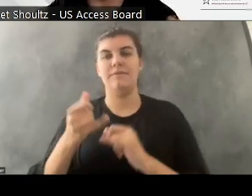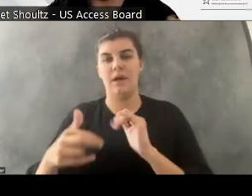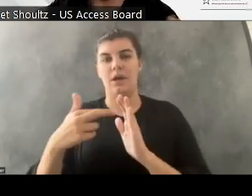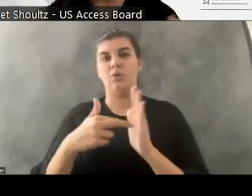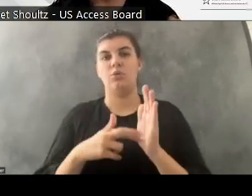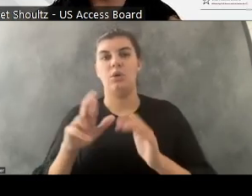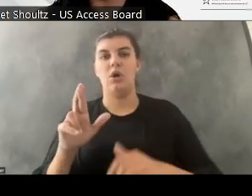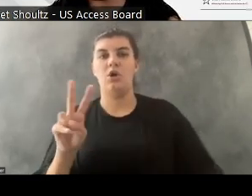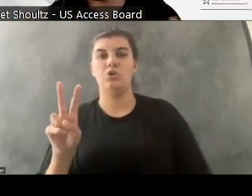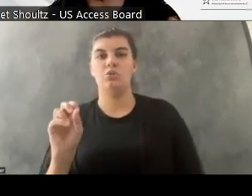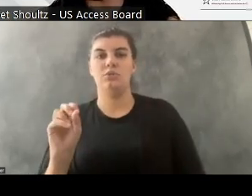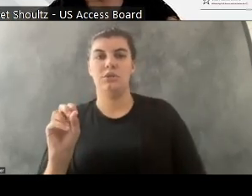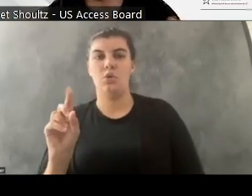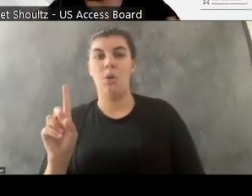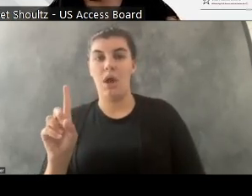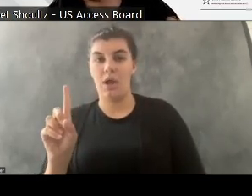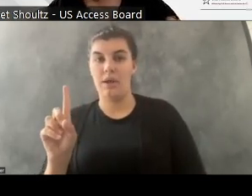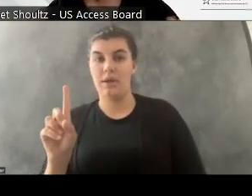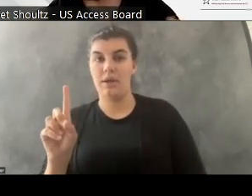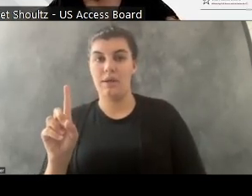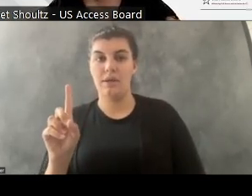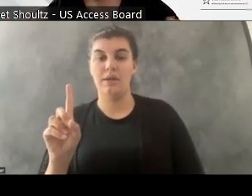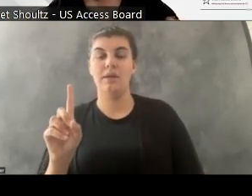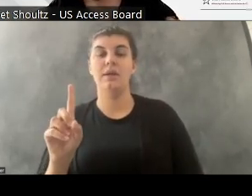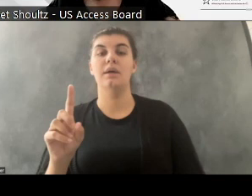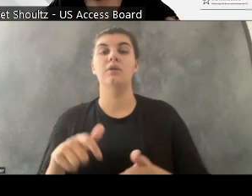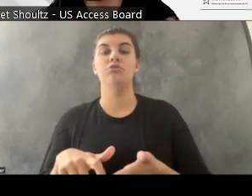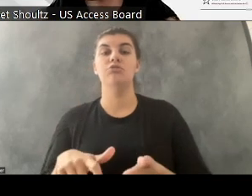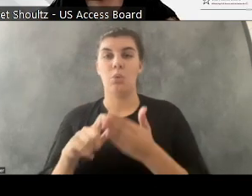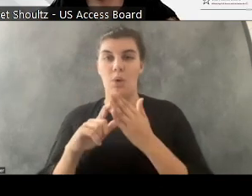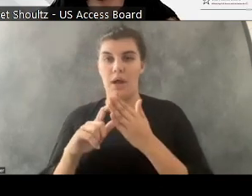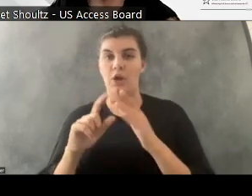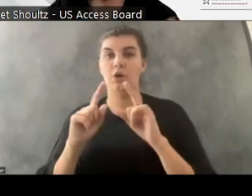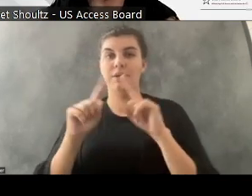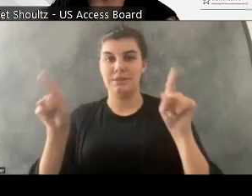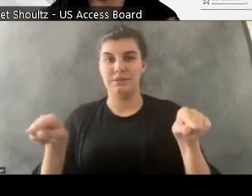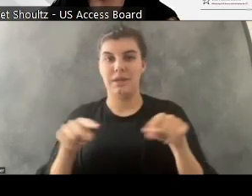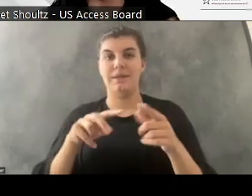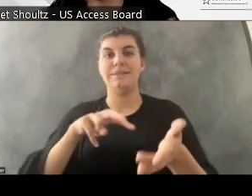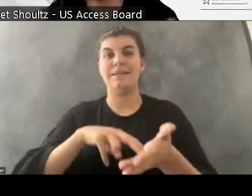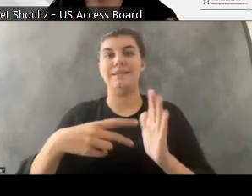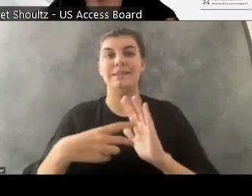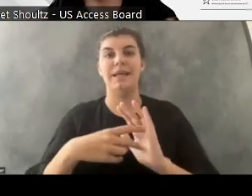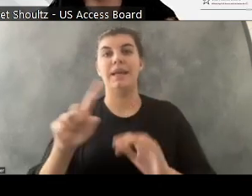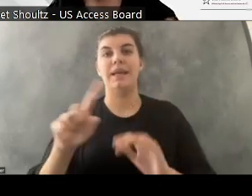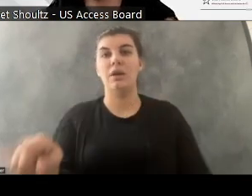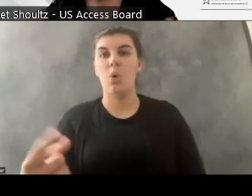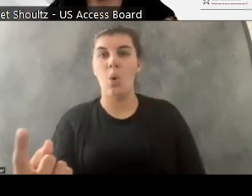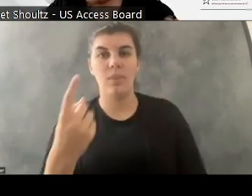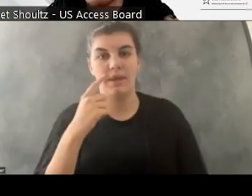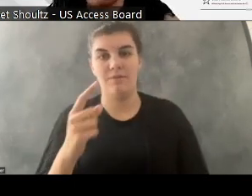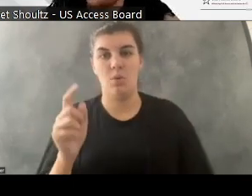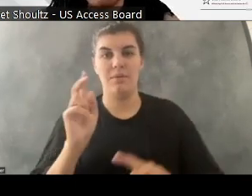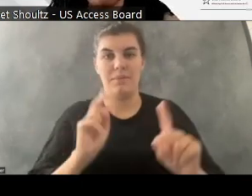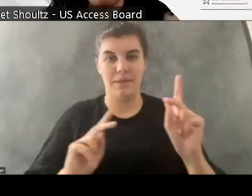rule R208.1 is what gets you the requirement that signs intended solely for pedestrians,